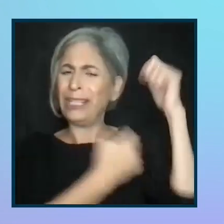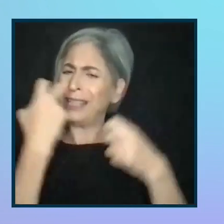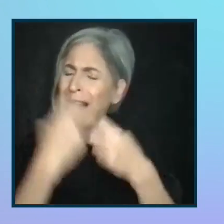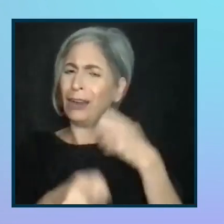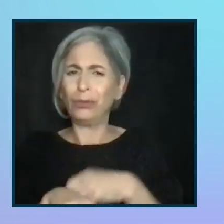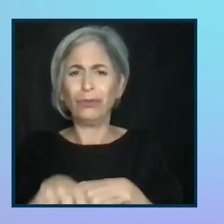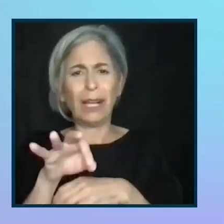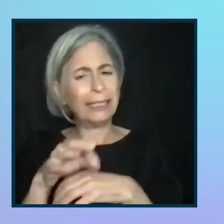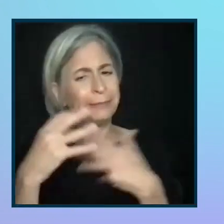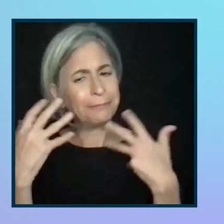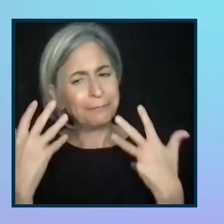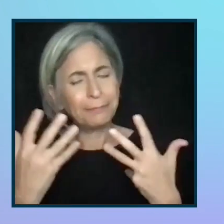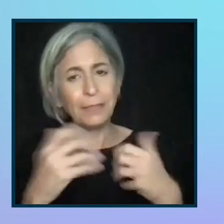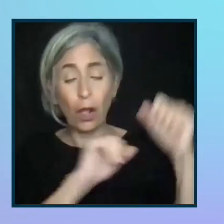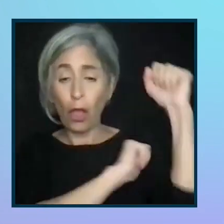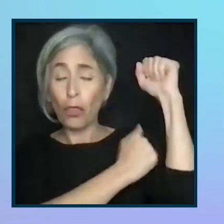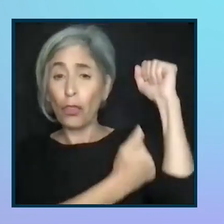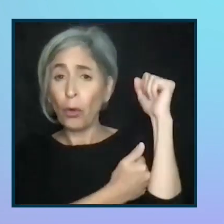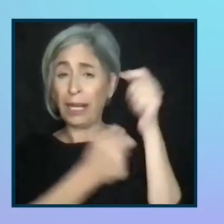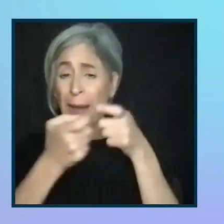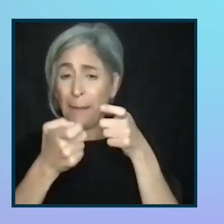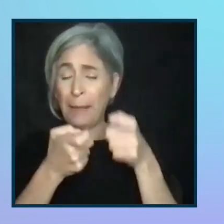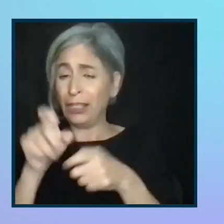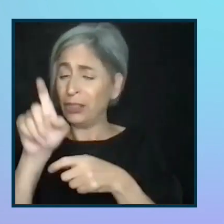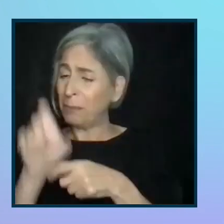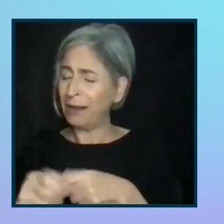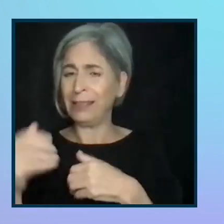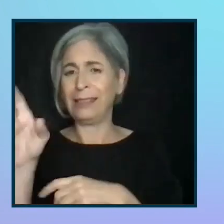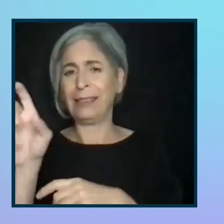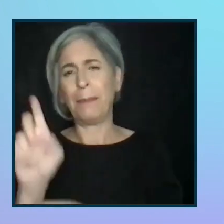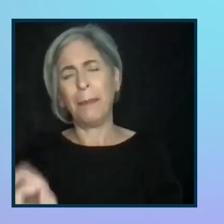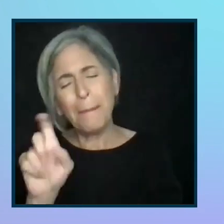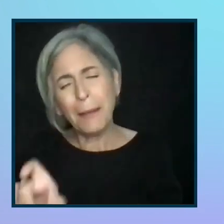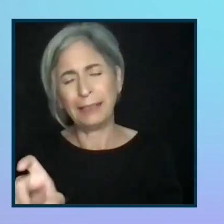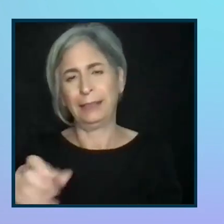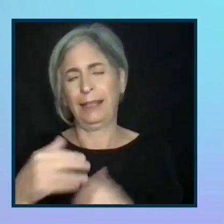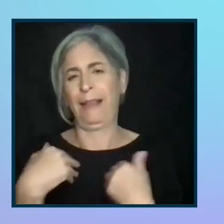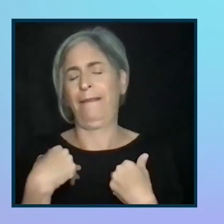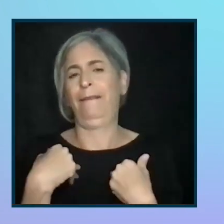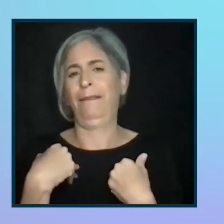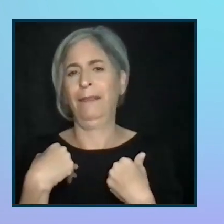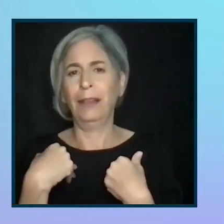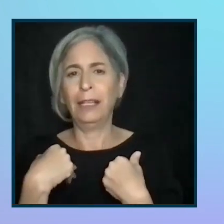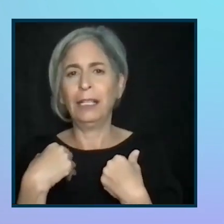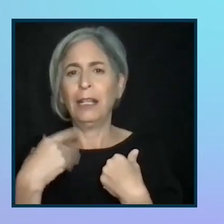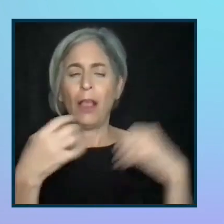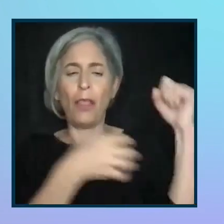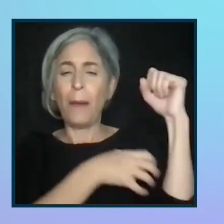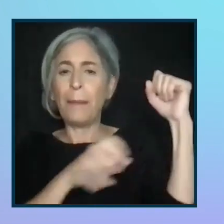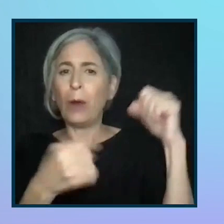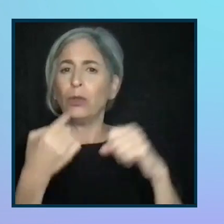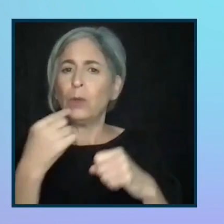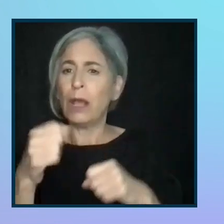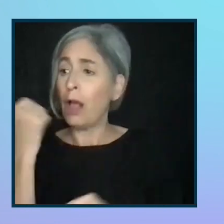Authority is what managers have to have, authority is the power to tell other people what to do,